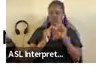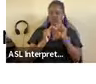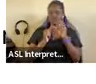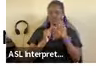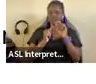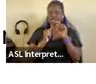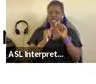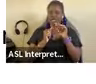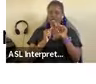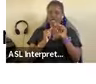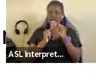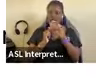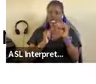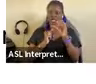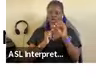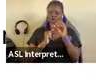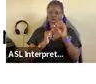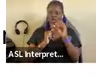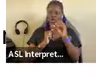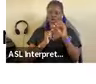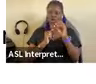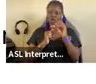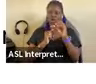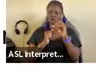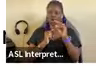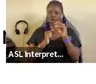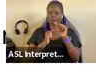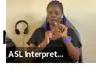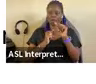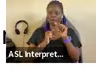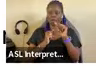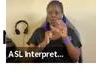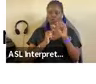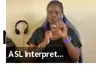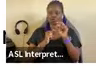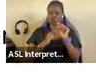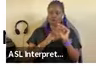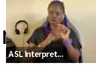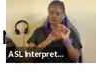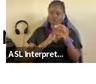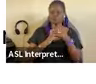So we've taken comfort in that and we know that, as Tina said, 86% of all our